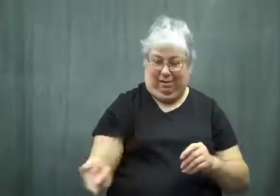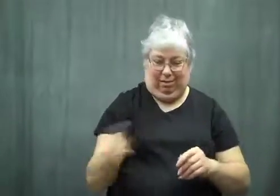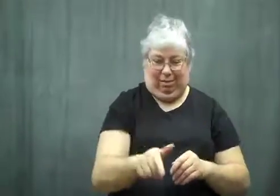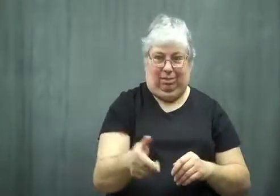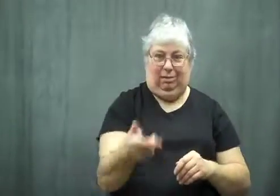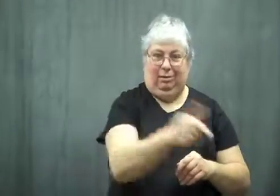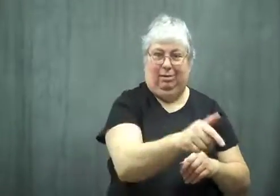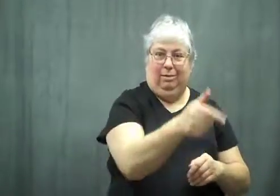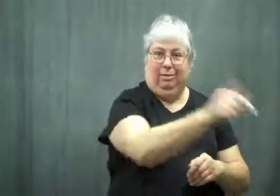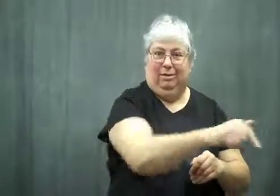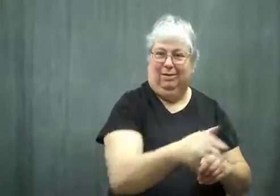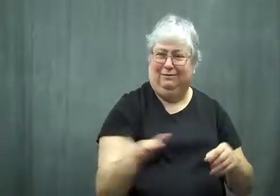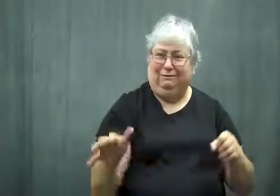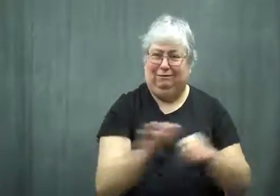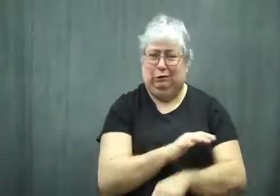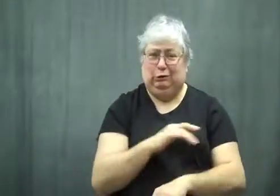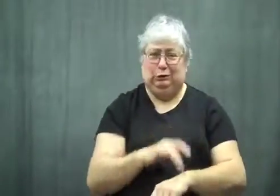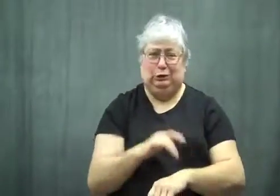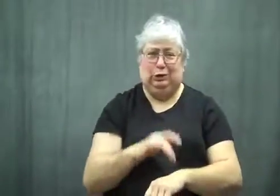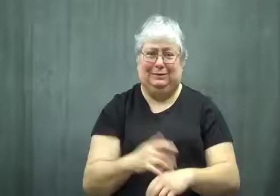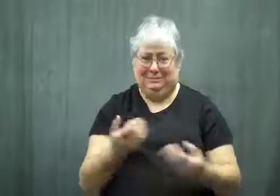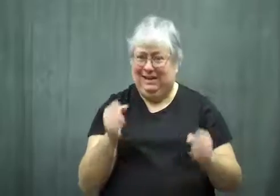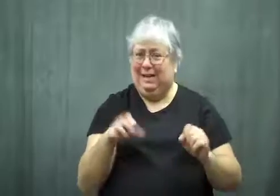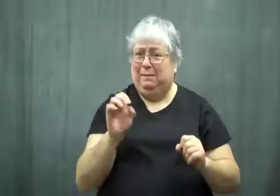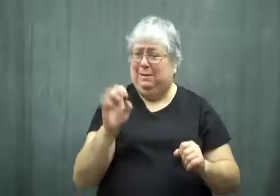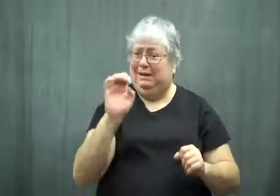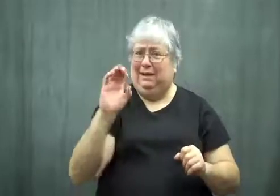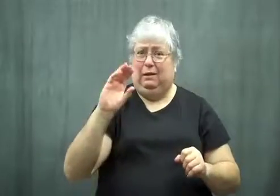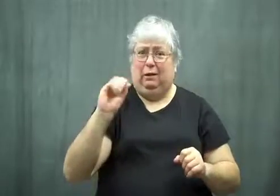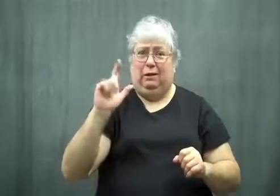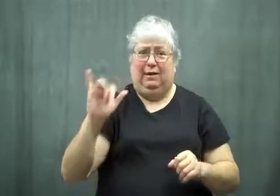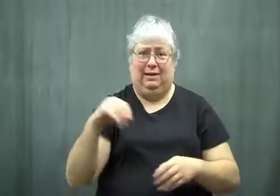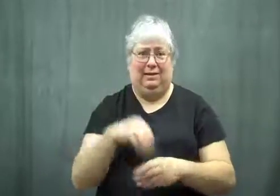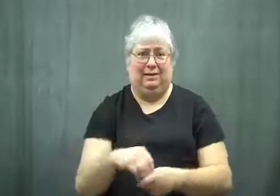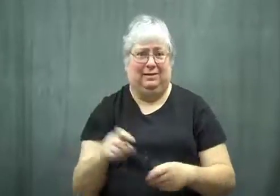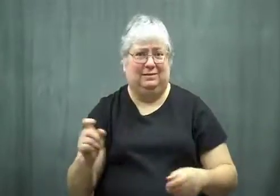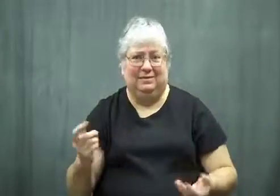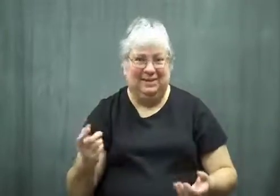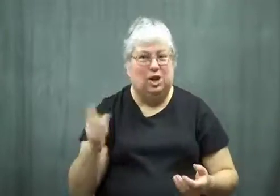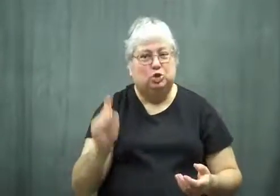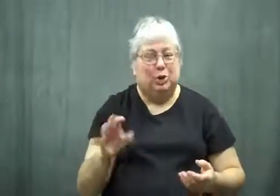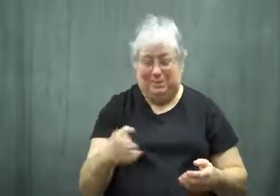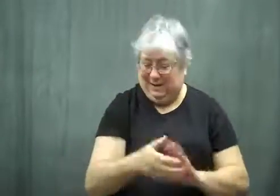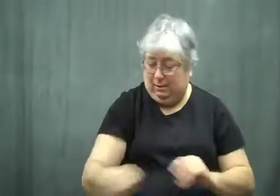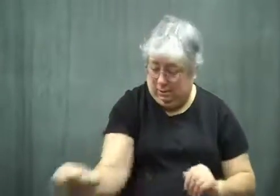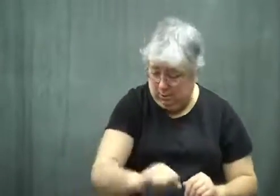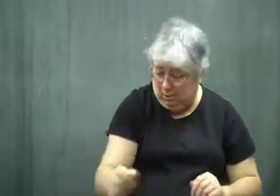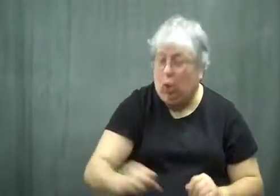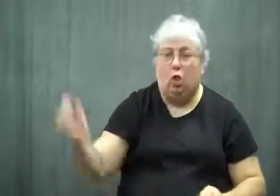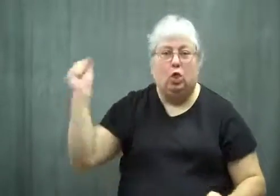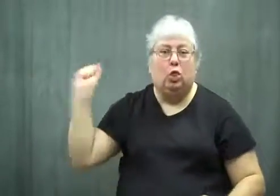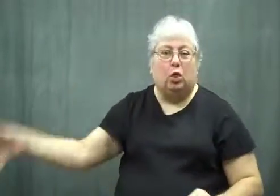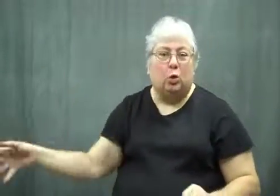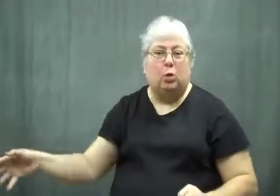The germs are spread from one table to another. There could be e. coli.